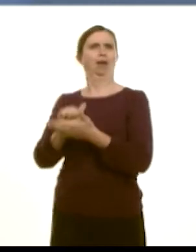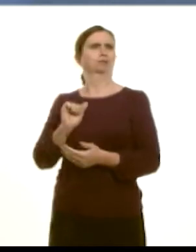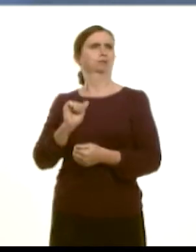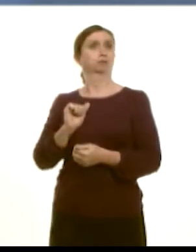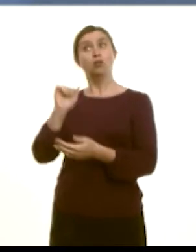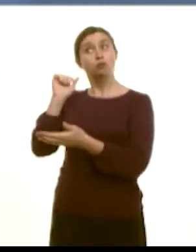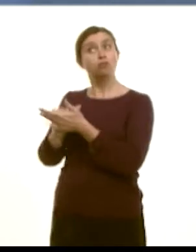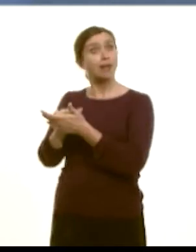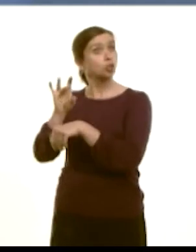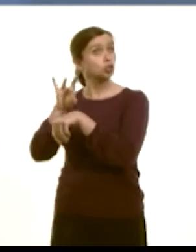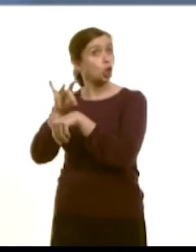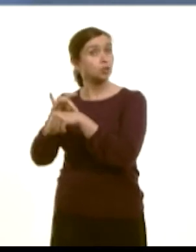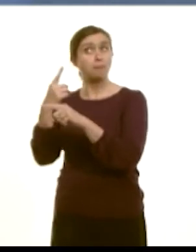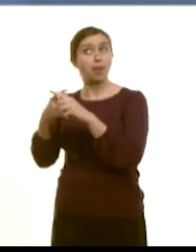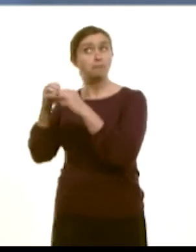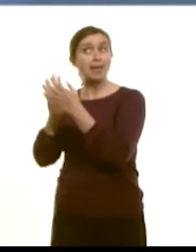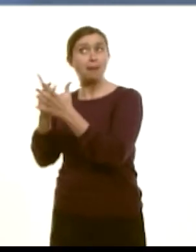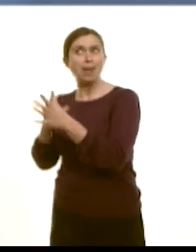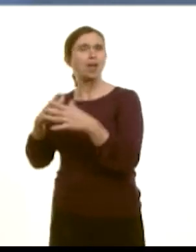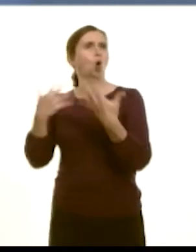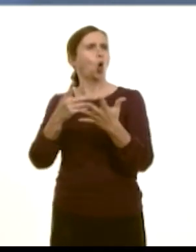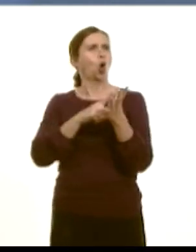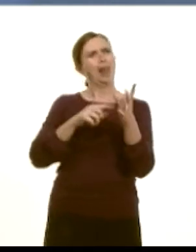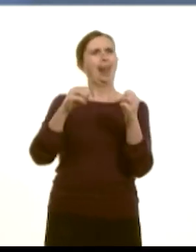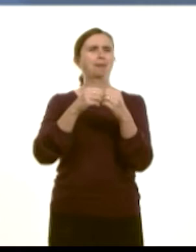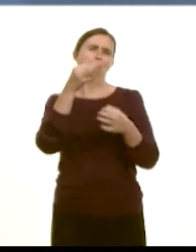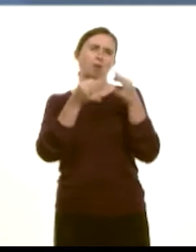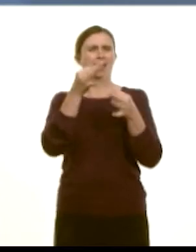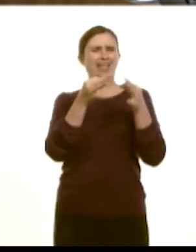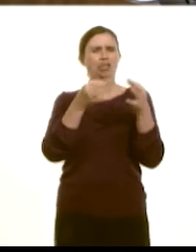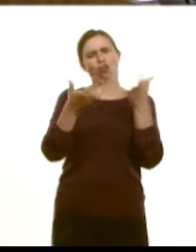Is it the doctors and the British Medical Association or is it the Labour politicians sitting around that failed Cabinet table?